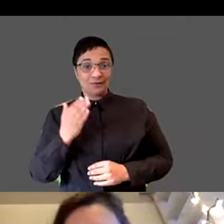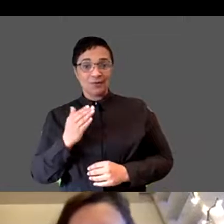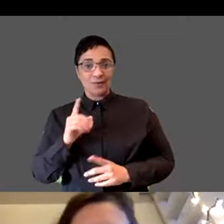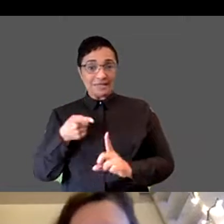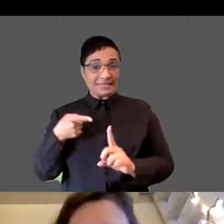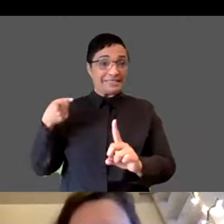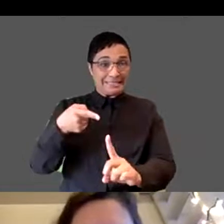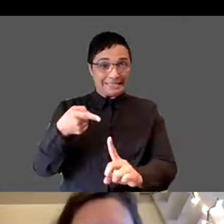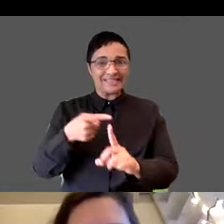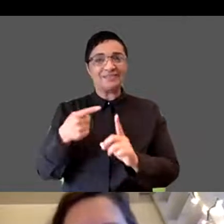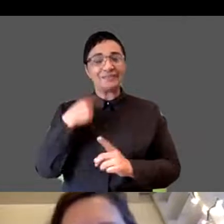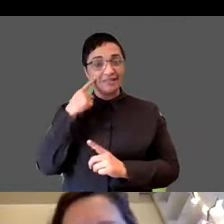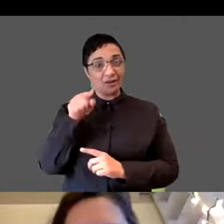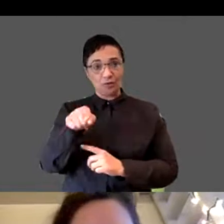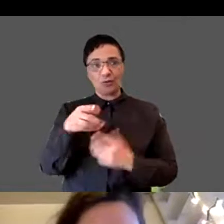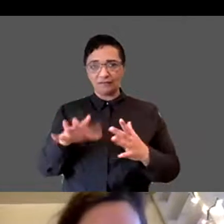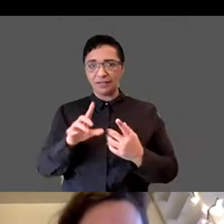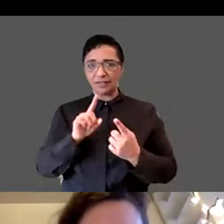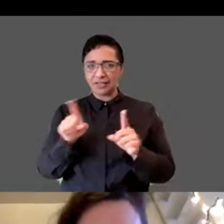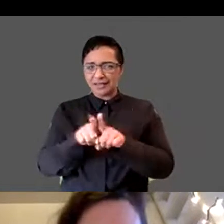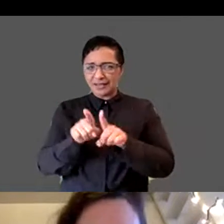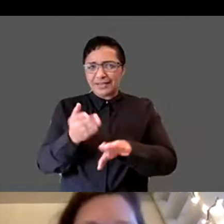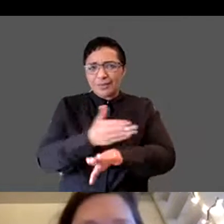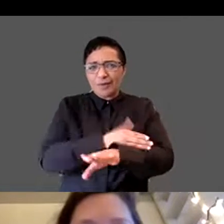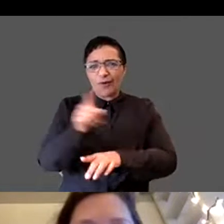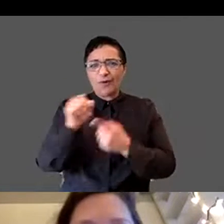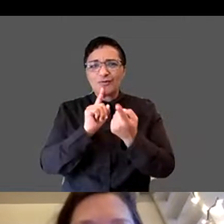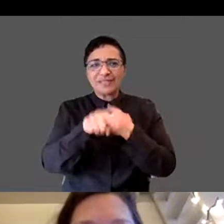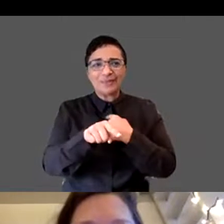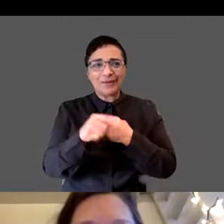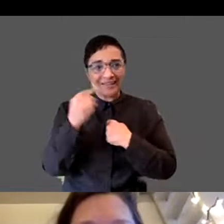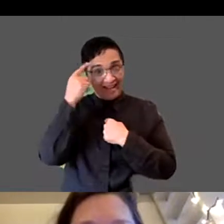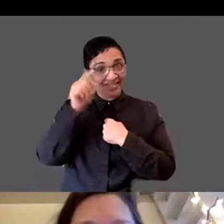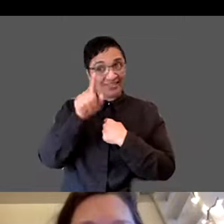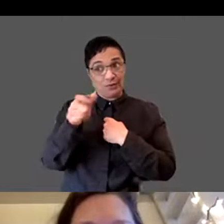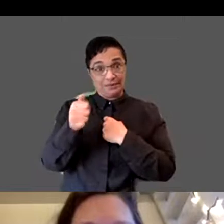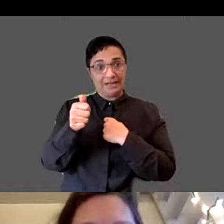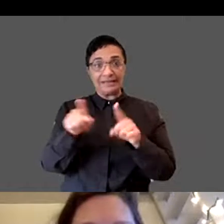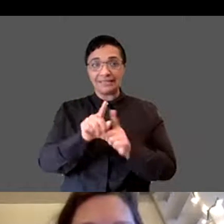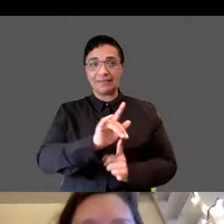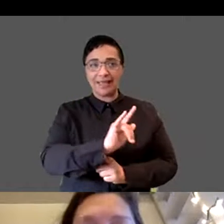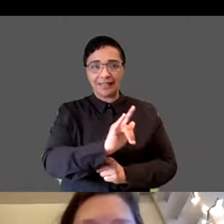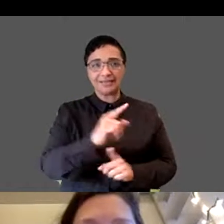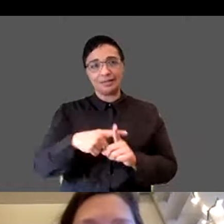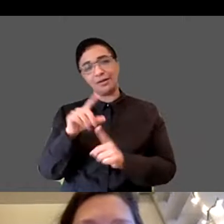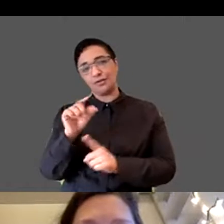you responding to similar questions. So I don't know if you have a thought on that, but also Elizabeth and Sara may also have